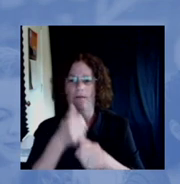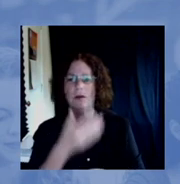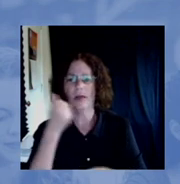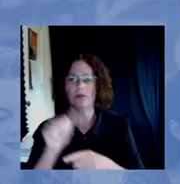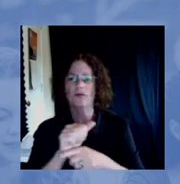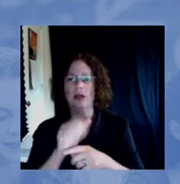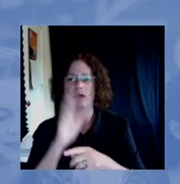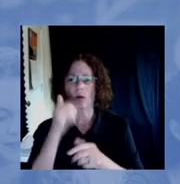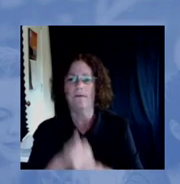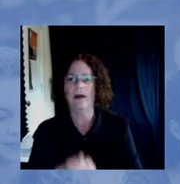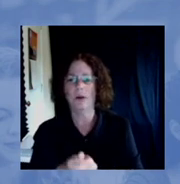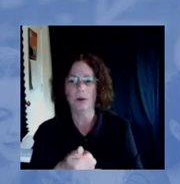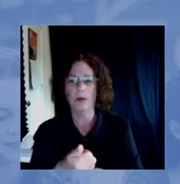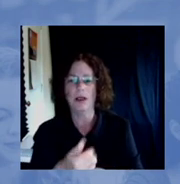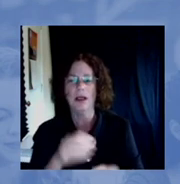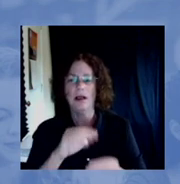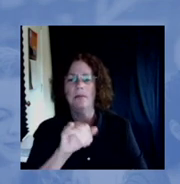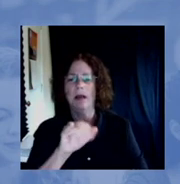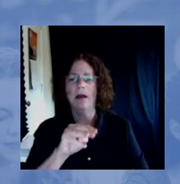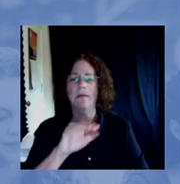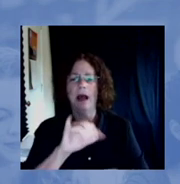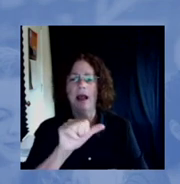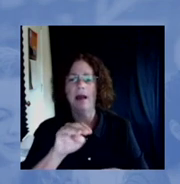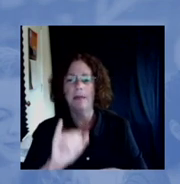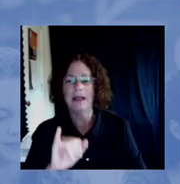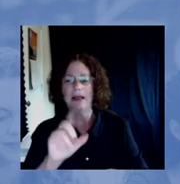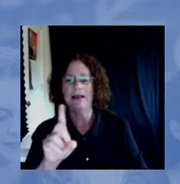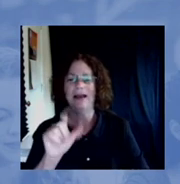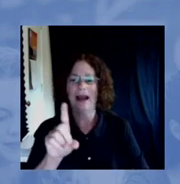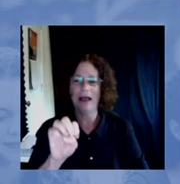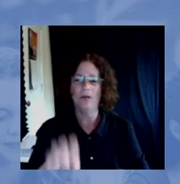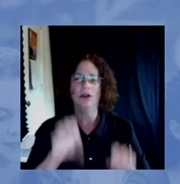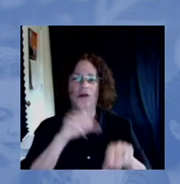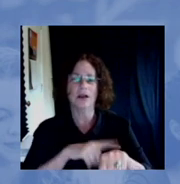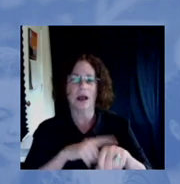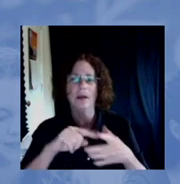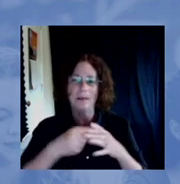SO IN MIAMI DADE WE'VE TAKEN THE TIME AT THE BEGINNING OF THE PANDEMIC OF IDENTIFYING THE